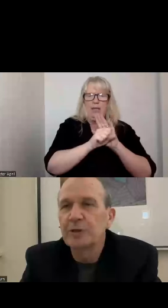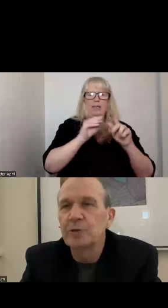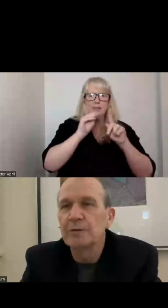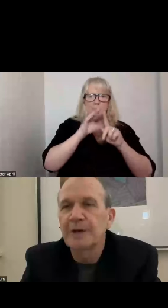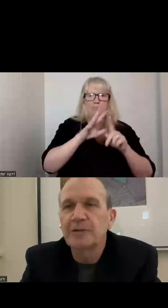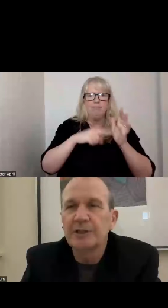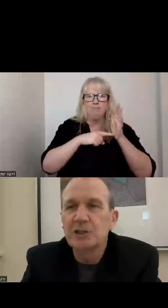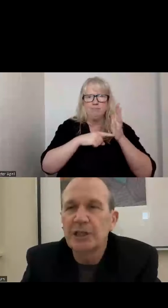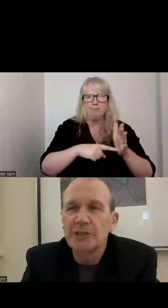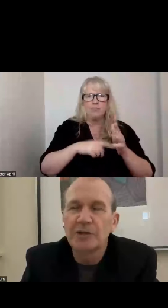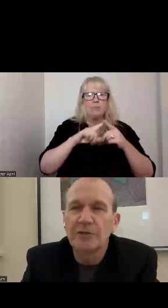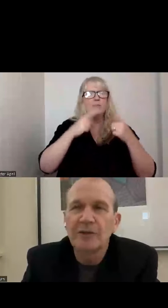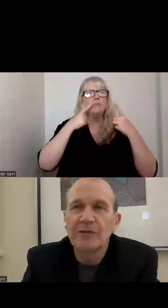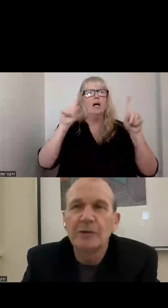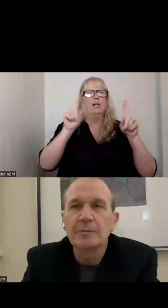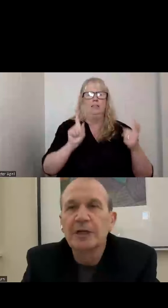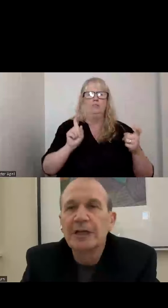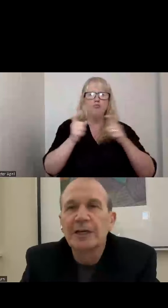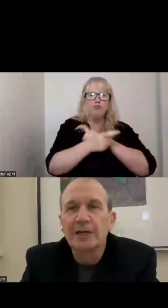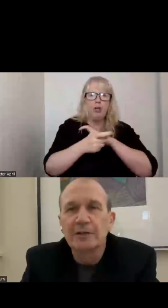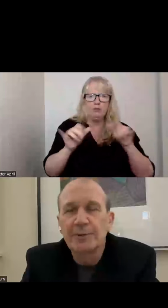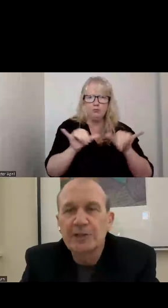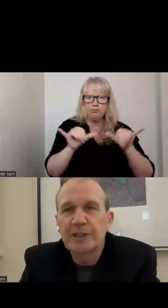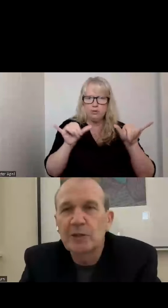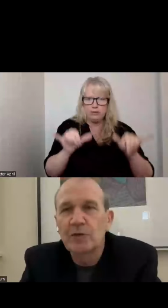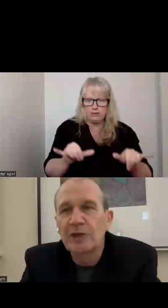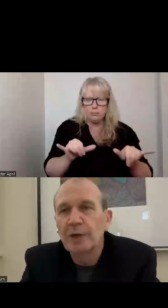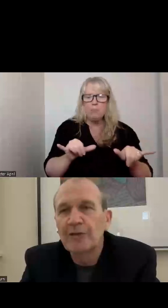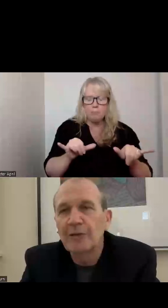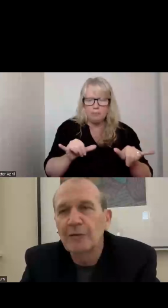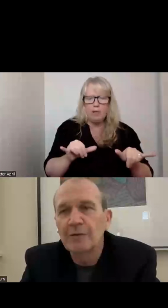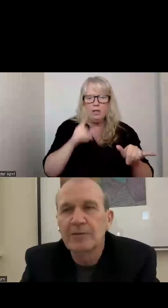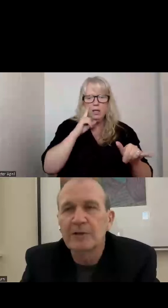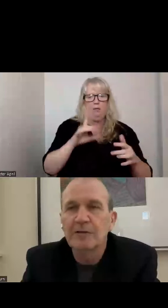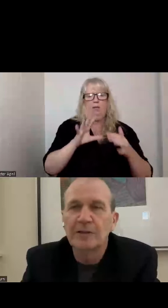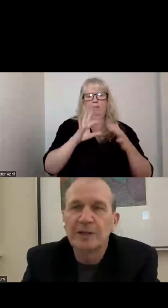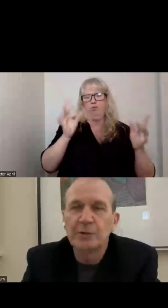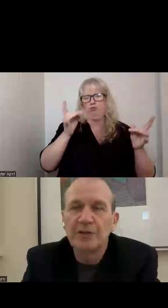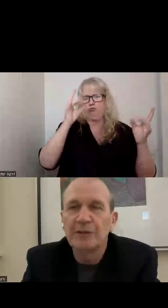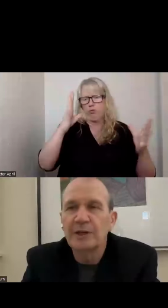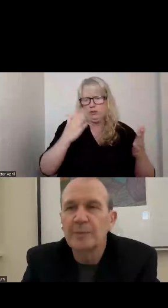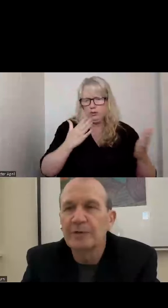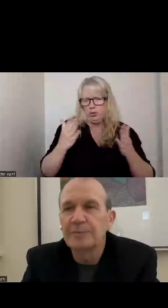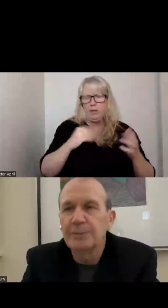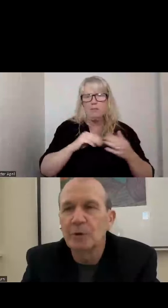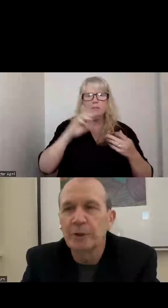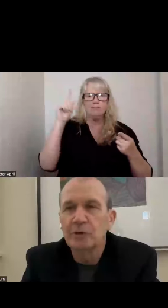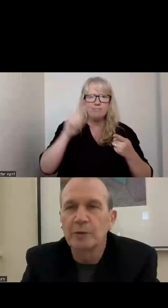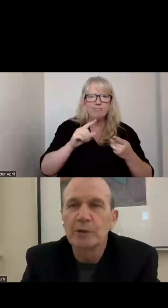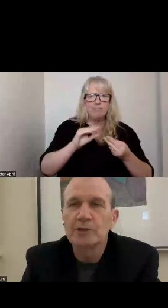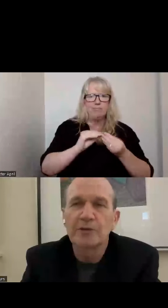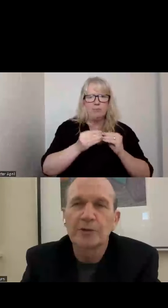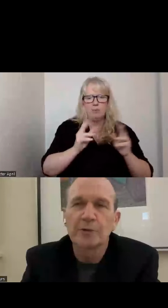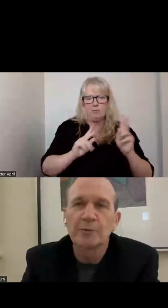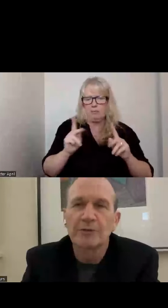ABLE TO CHANGE THE SYSTEM, ESPECIALLY USING CRISIS SERVICES, DECREASE THE NUMBER OF PEOPLE GOING TO EMERGENCY ROOMS, AND